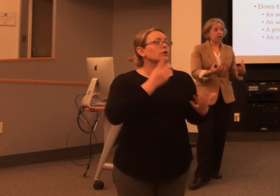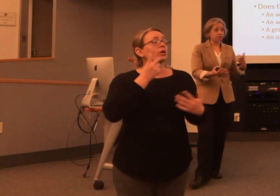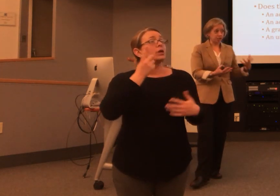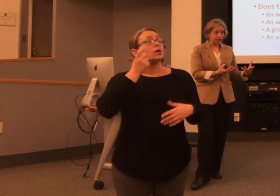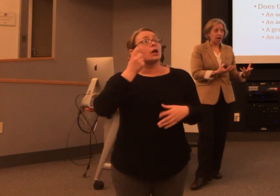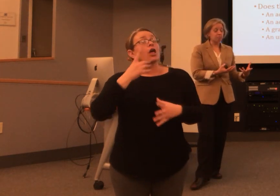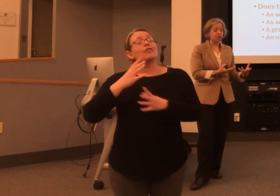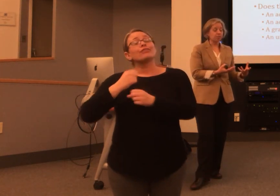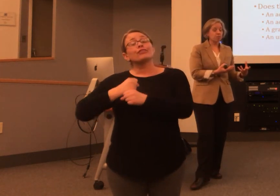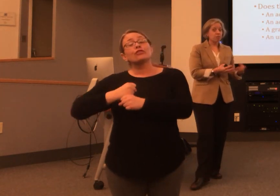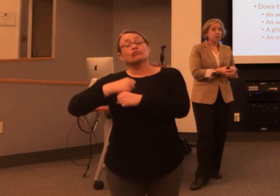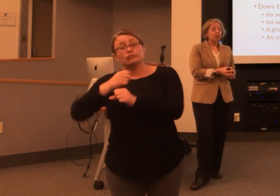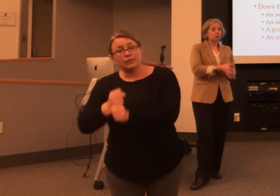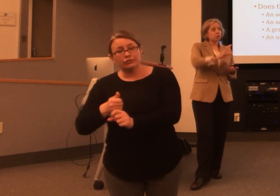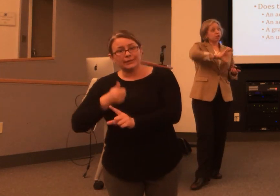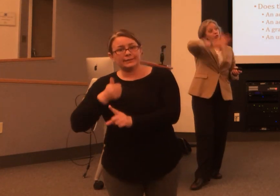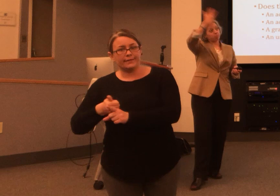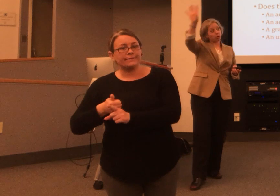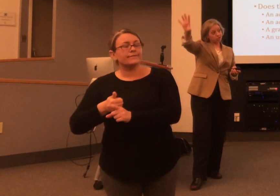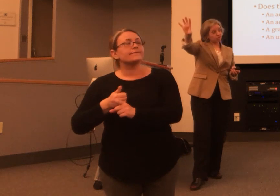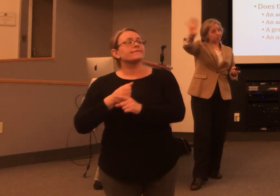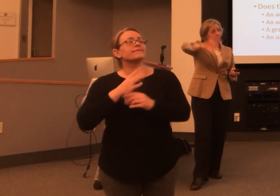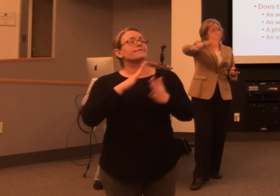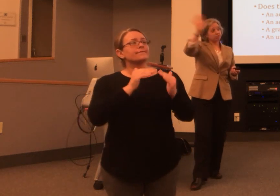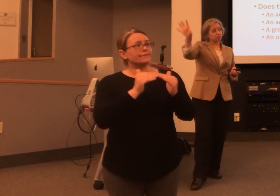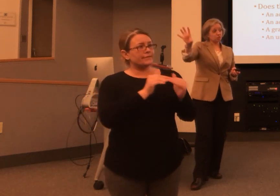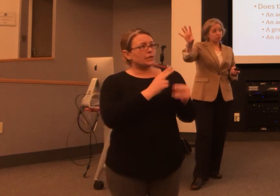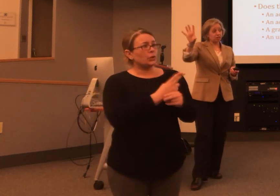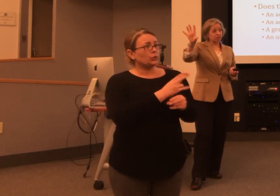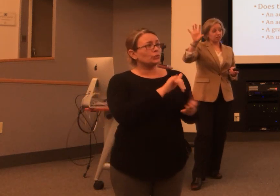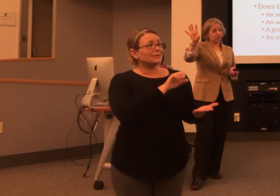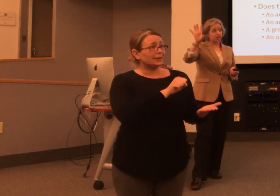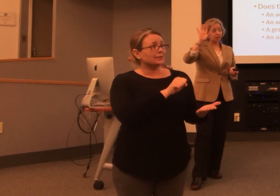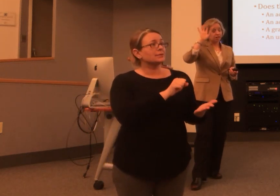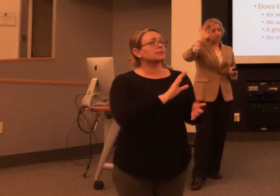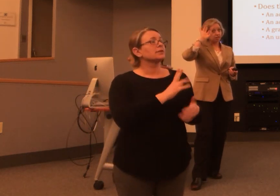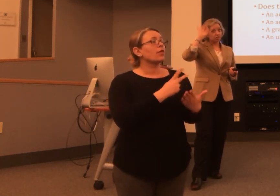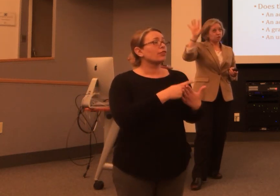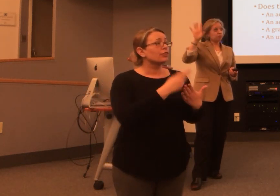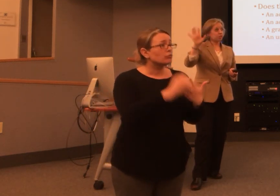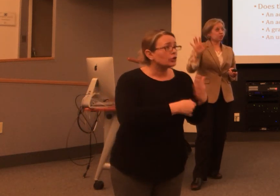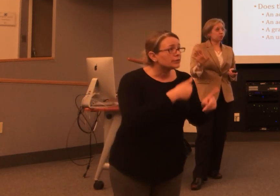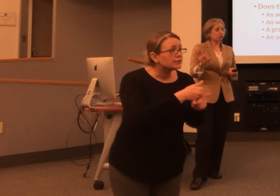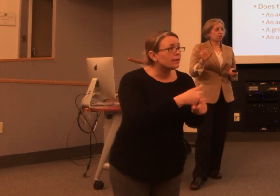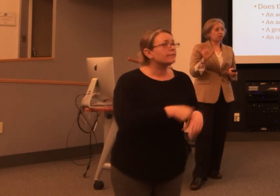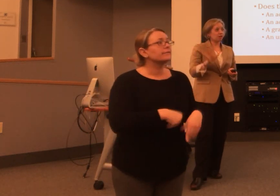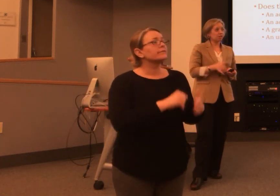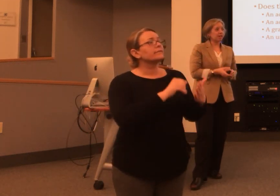The project, the copying. If you then go to post it somewhere and distribute it, you just wanna make sure,